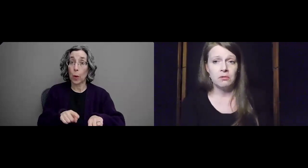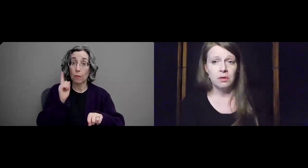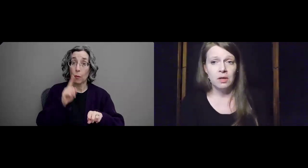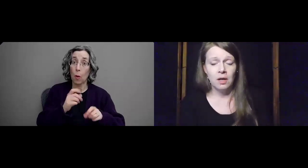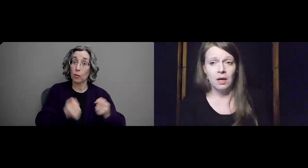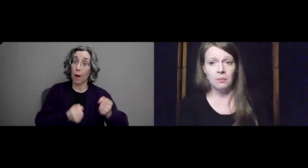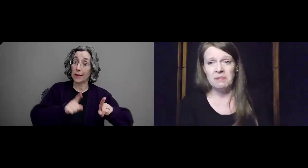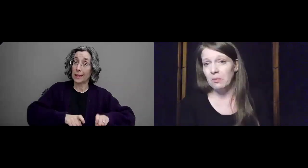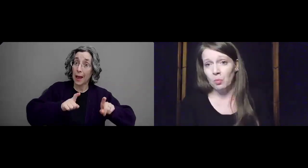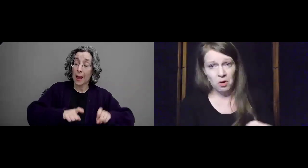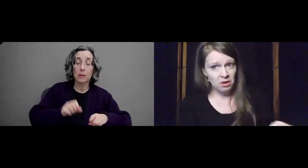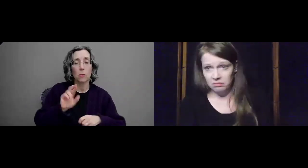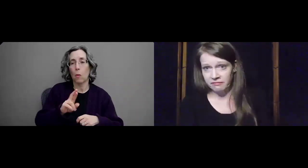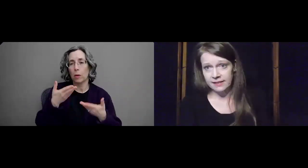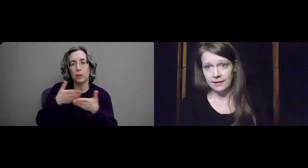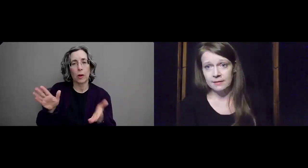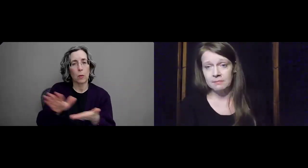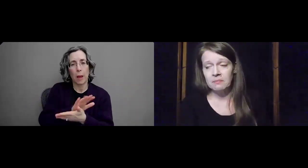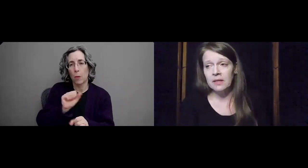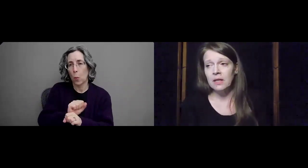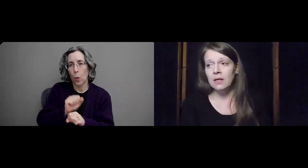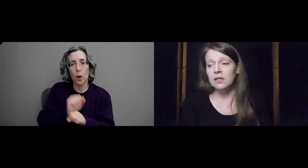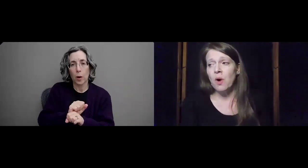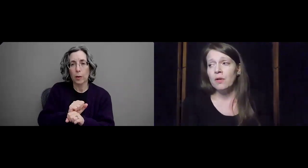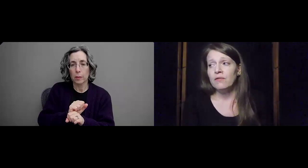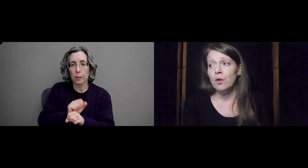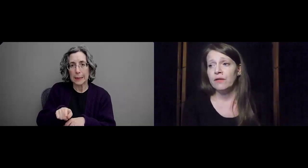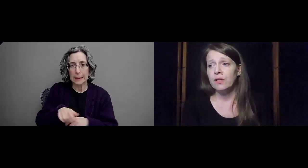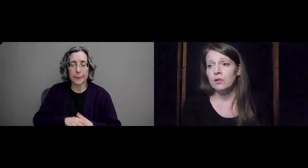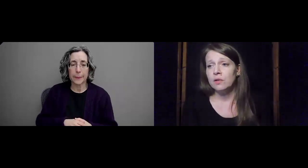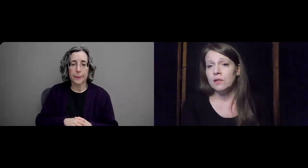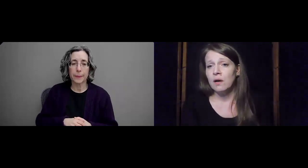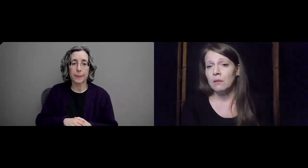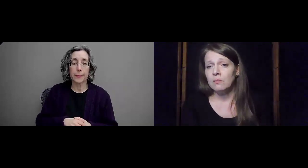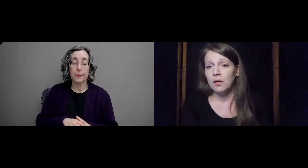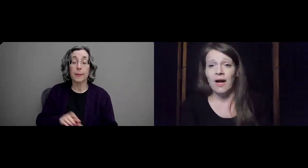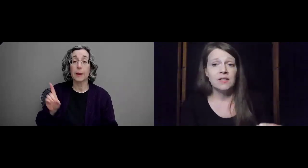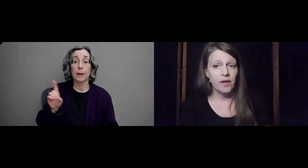for visits to the DMV for testing, but also just for general paperwork visits.